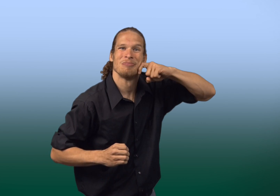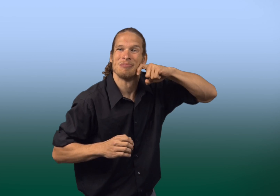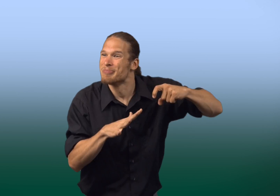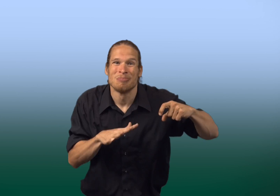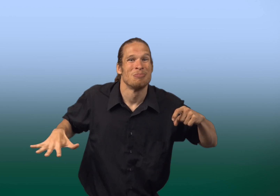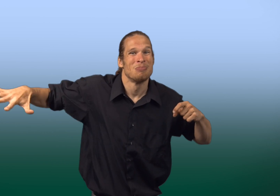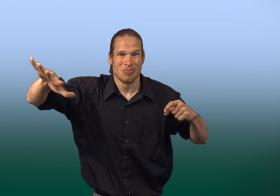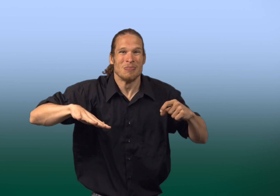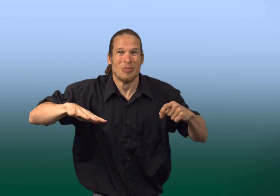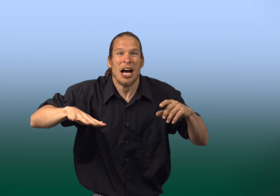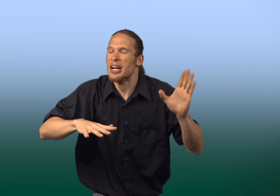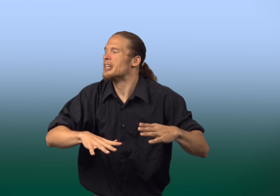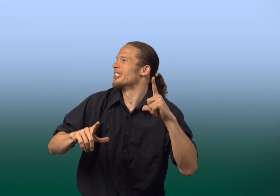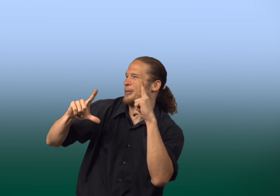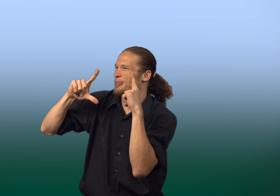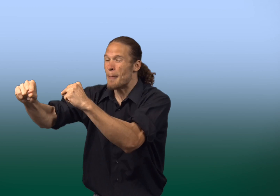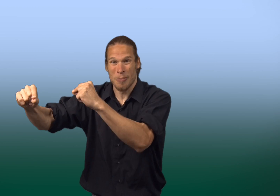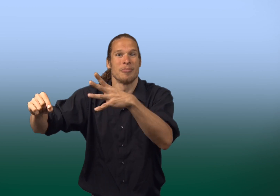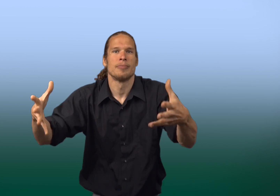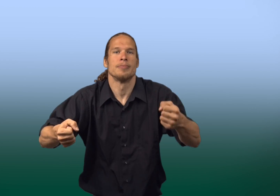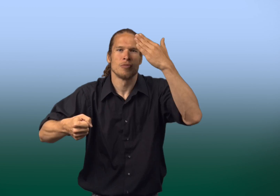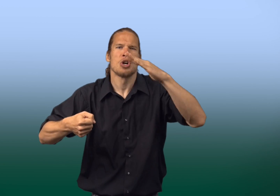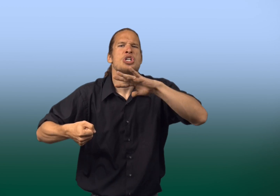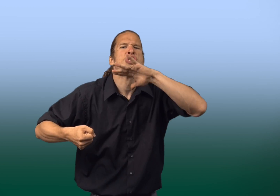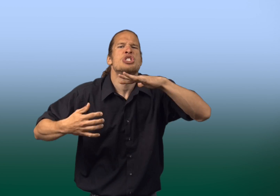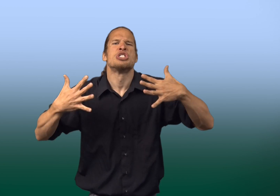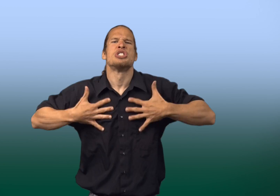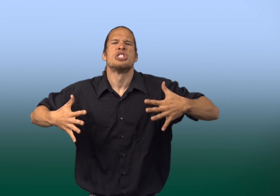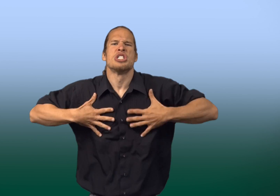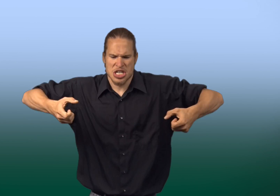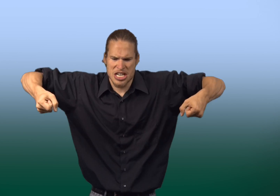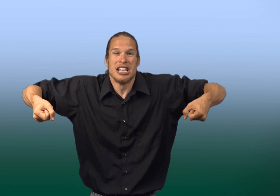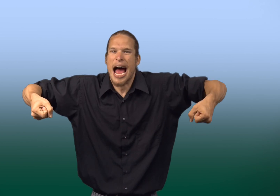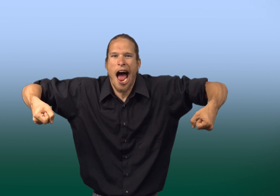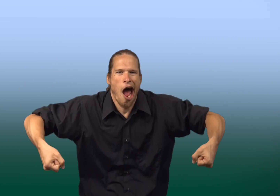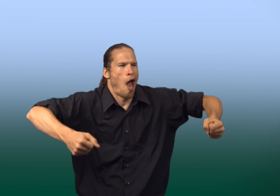Hey we can pick some more apples, and make our own juice, and then he took off running.